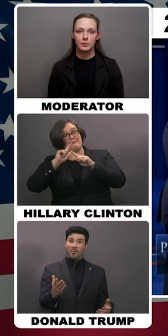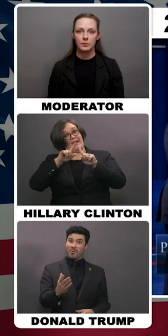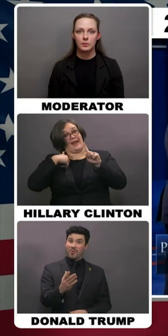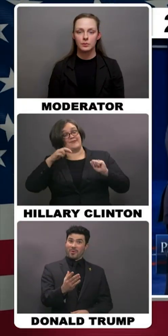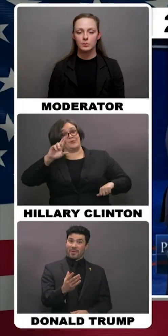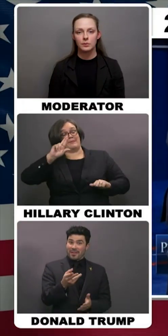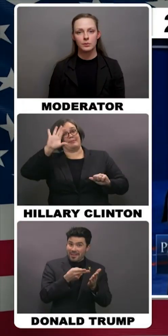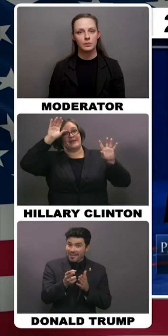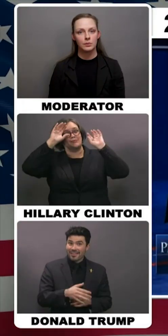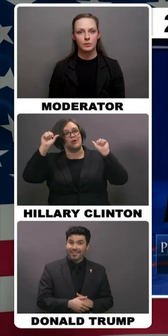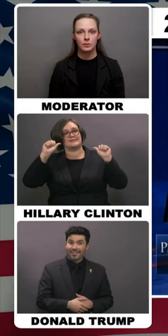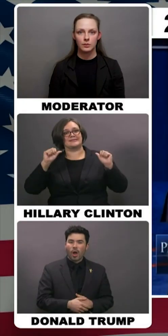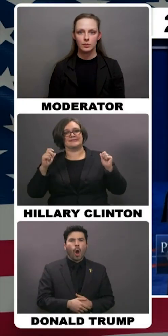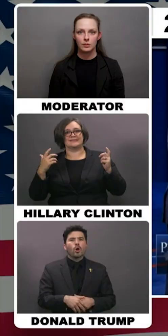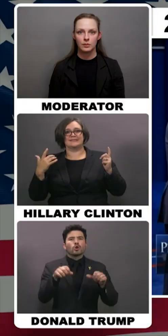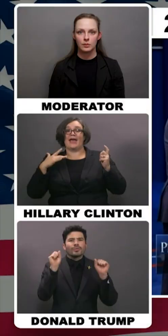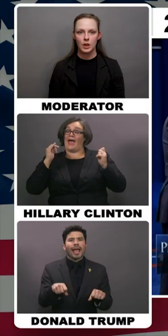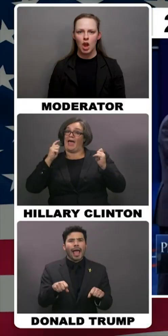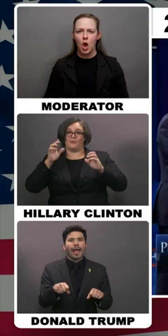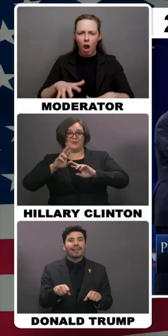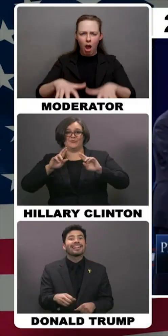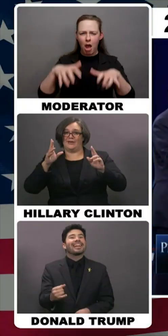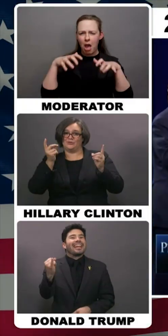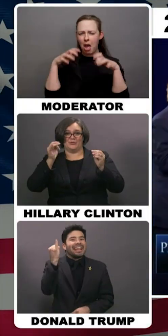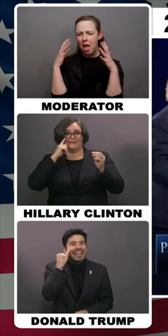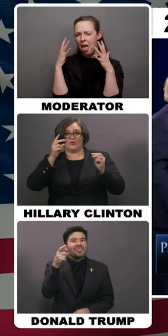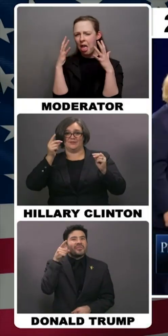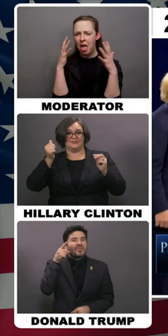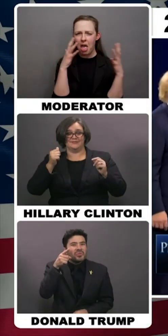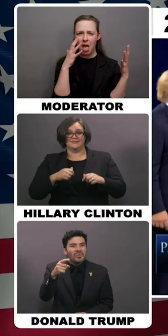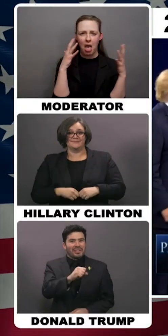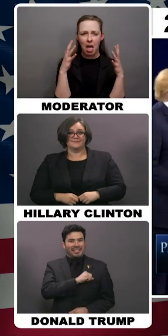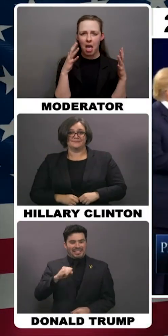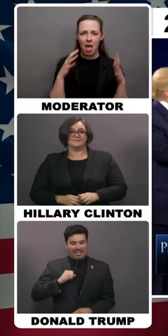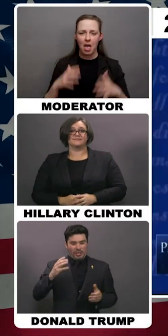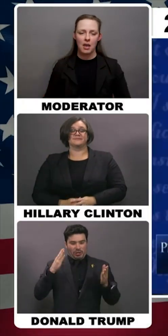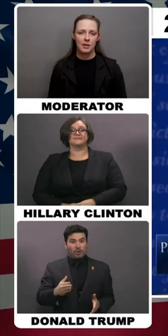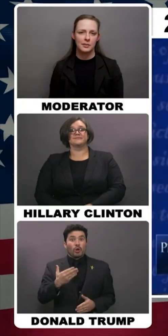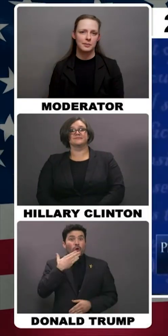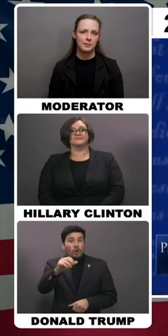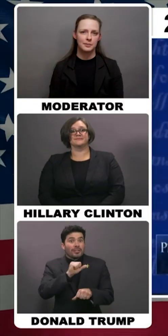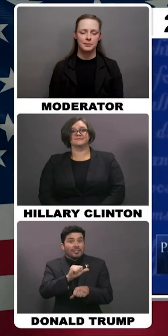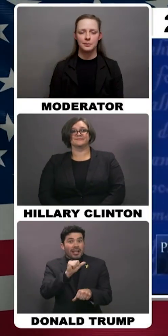Could've done it if you effective, if you were an effective senator, you could've done it. If you were an effective senator.